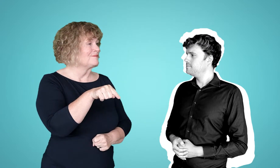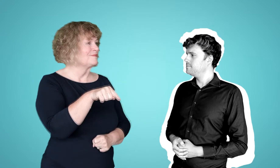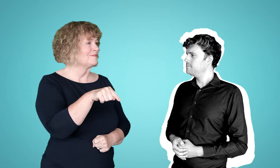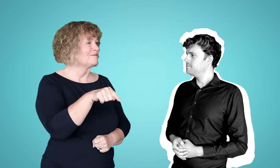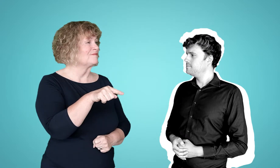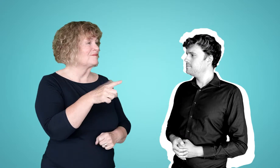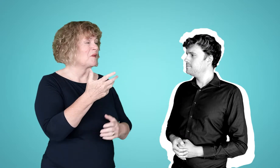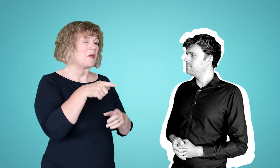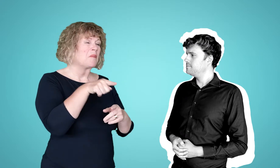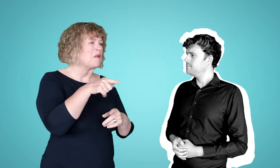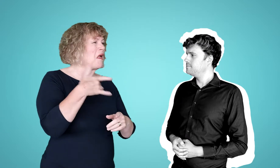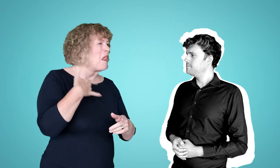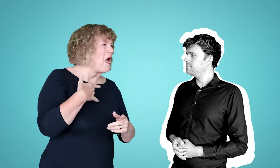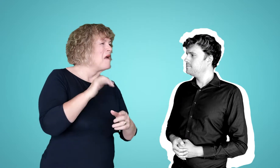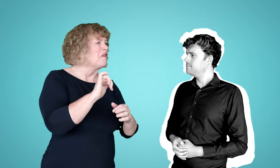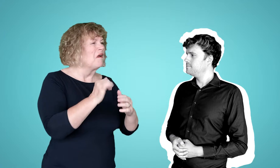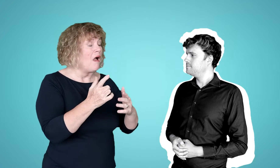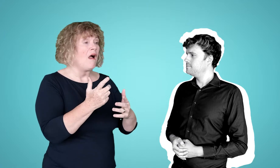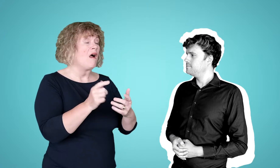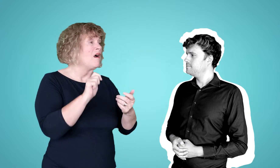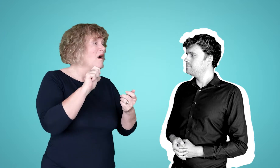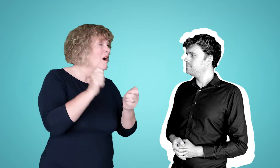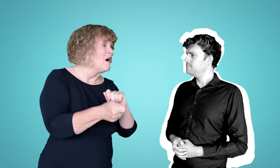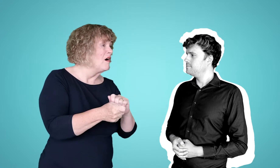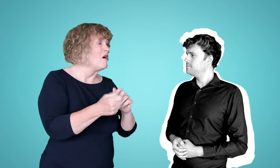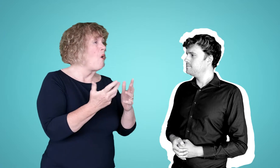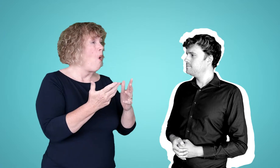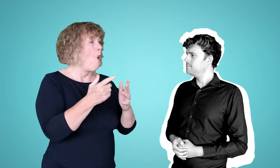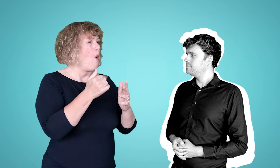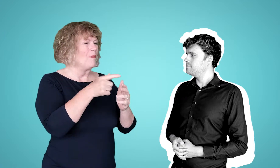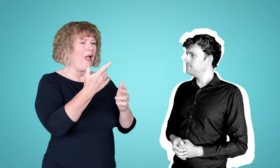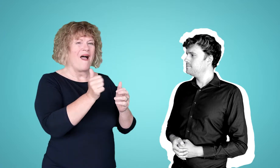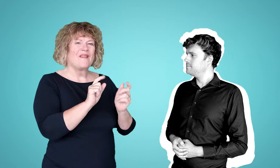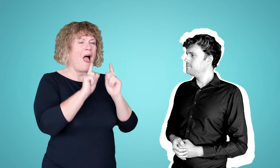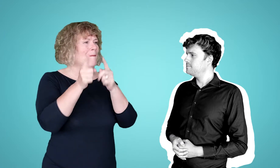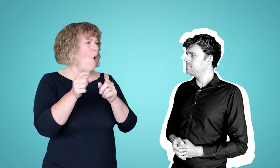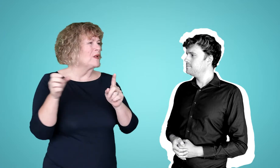The same is true for the person being cared for. If any of their circumstances change,